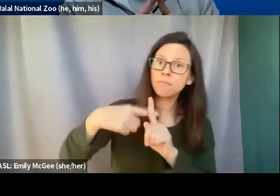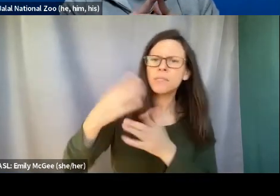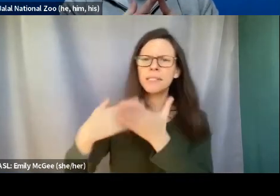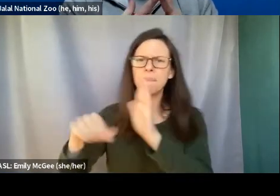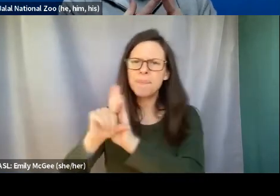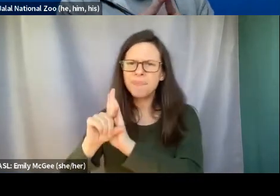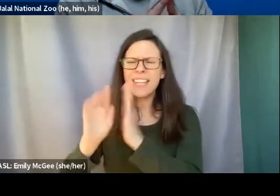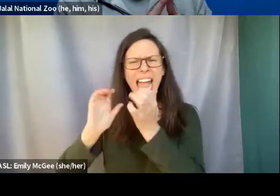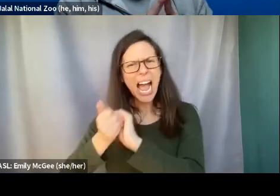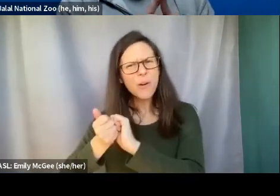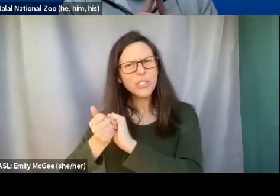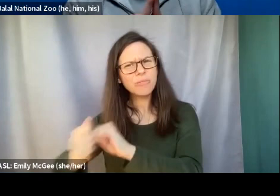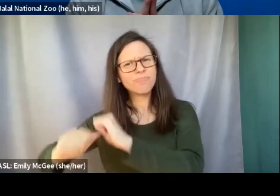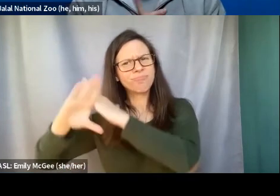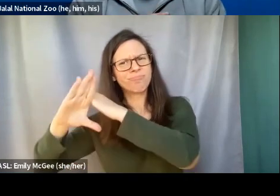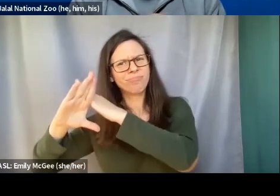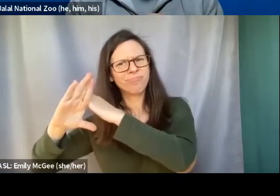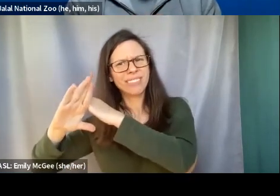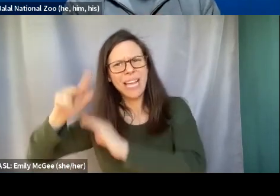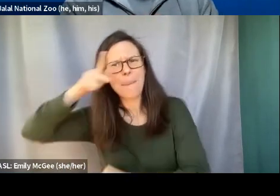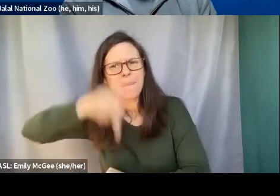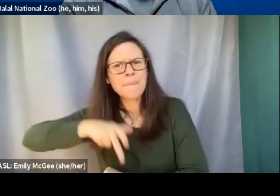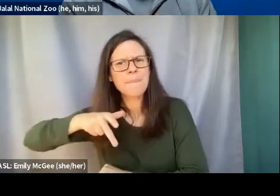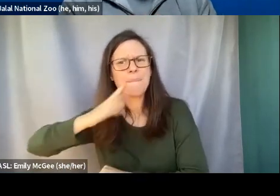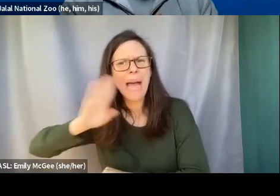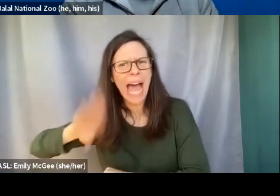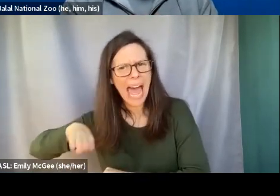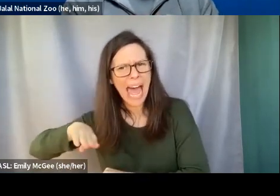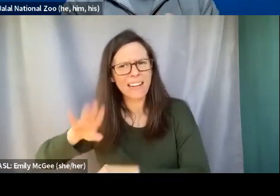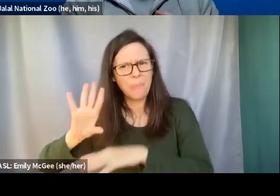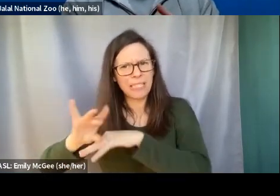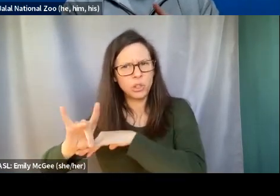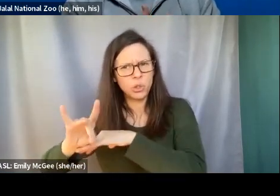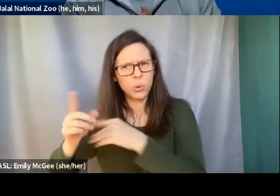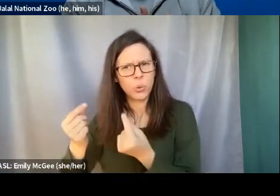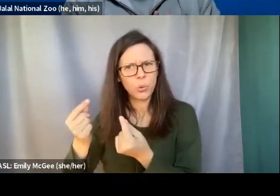Jalal: Again that's where the uh, you know the chemical filtration comes into play because any bad